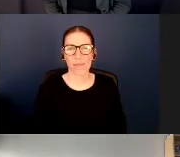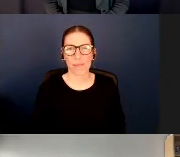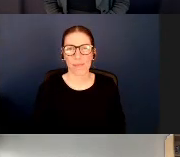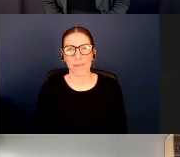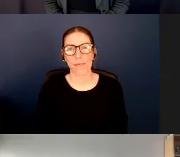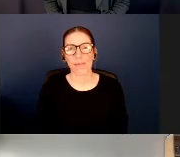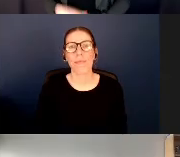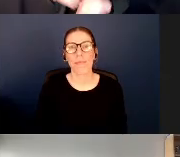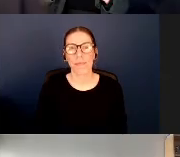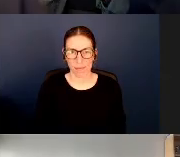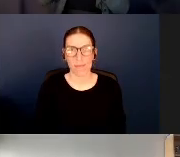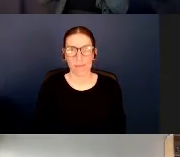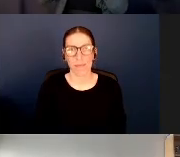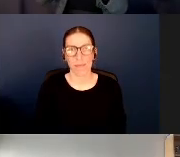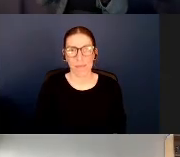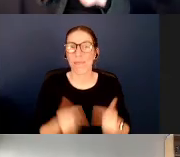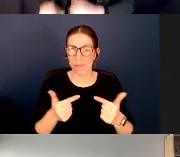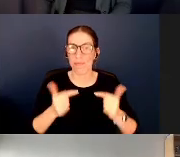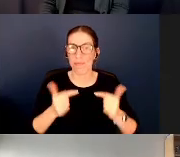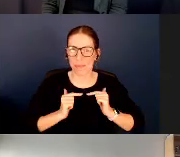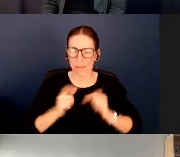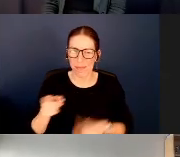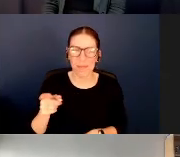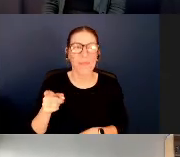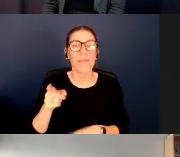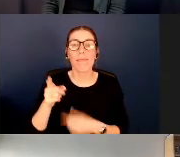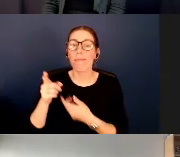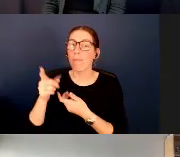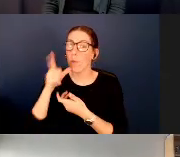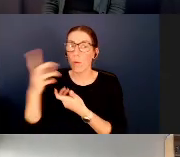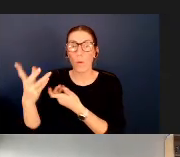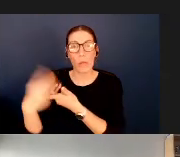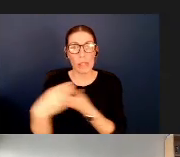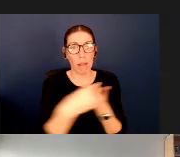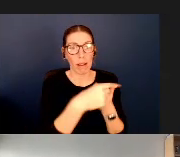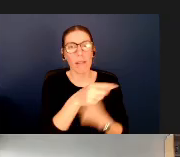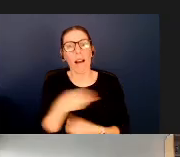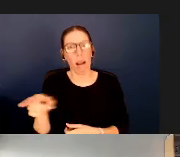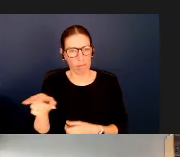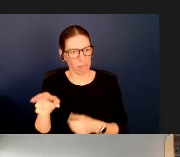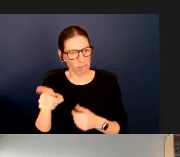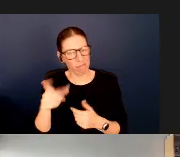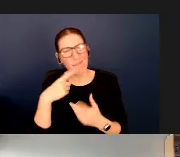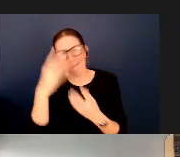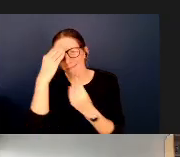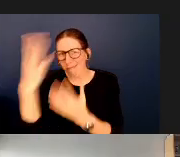Participants were quick to point out that the funding provided is insufficient for clients